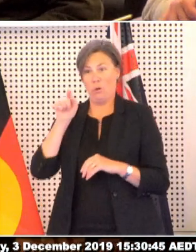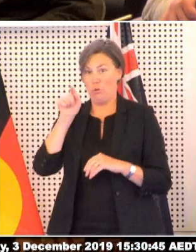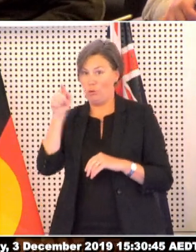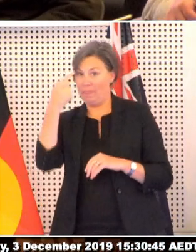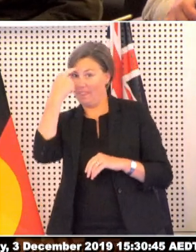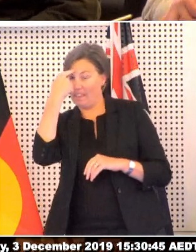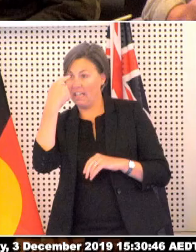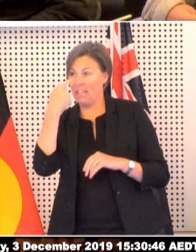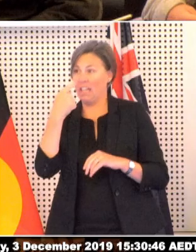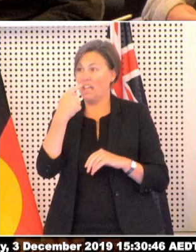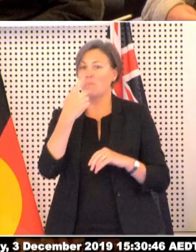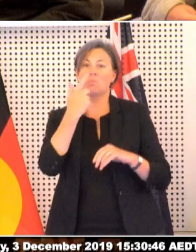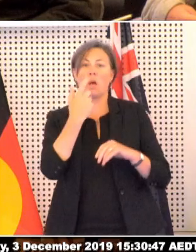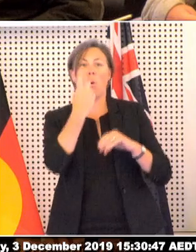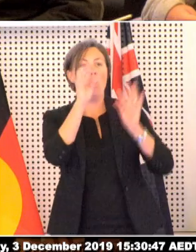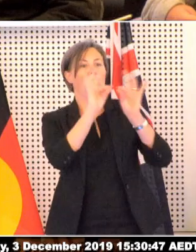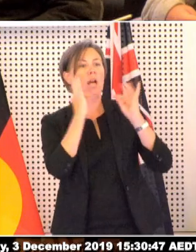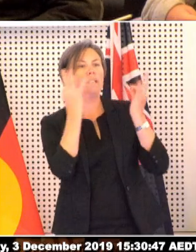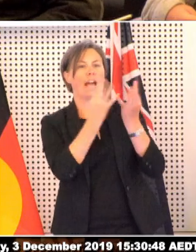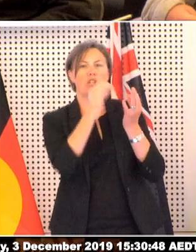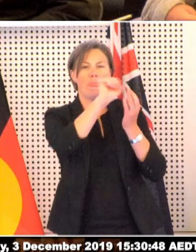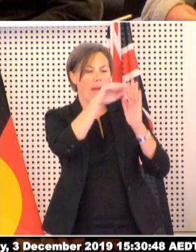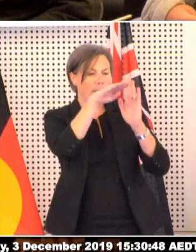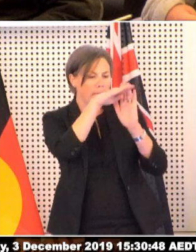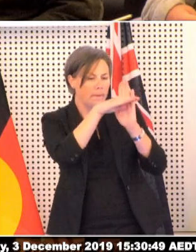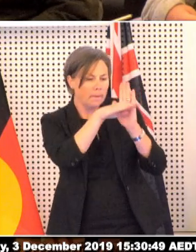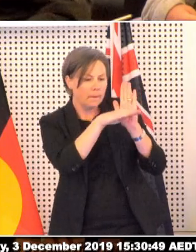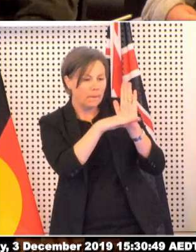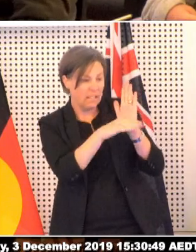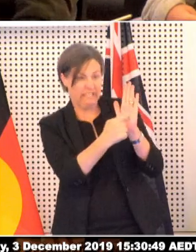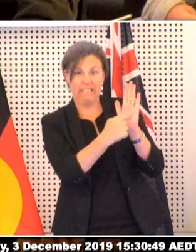an organisation operates; is that one of the ways it could be spread out?